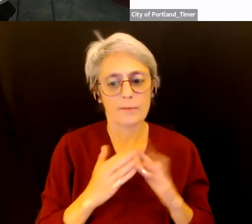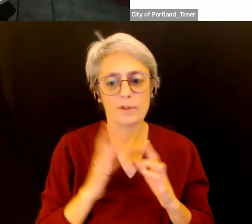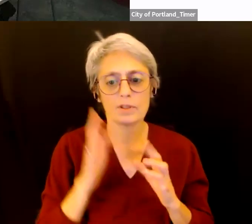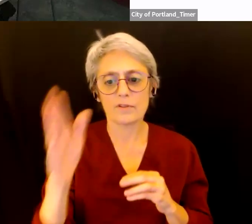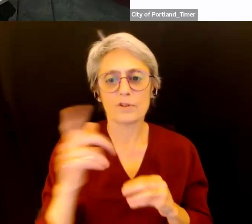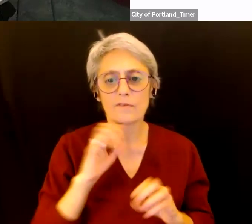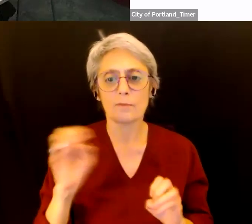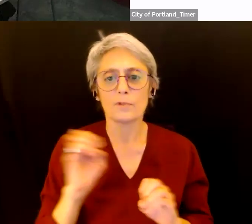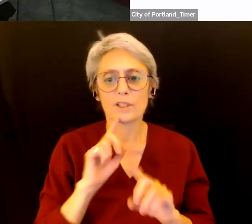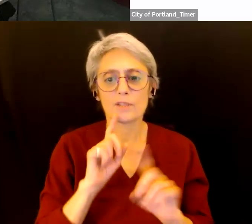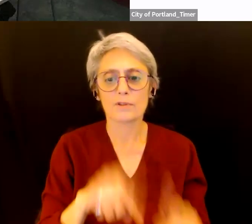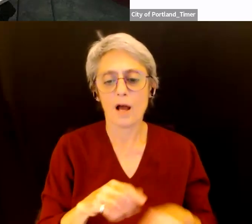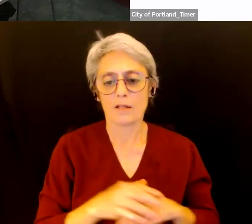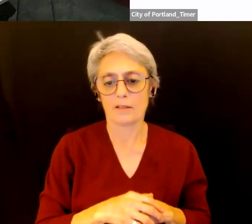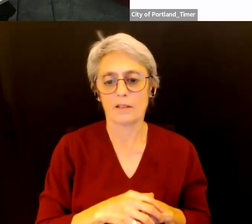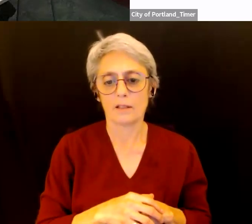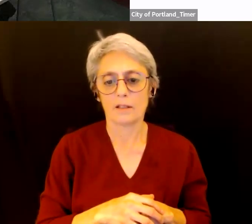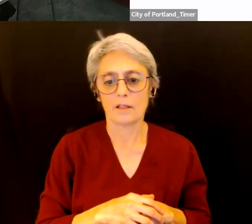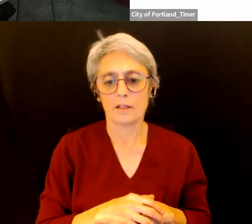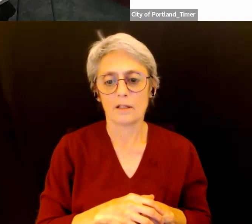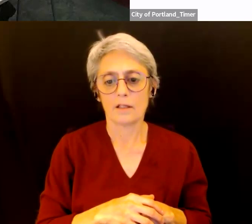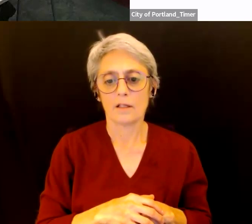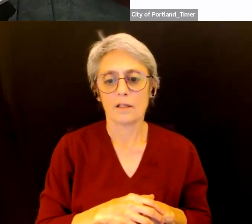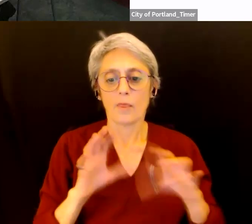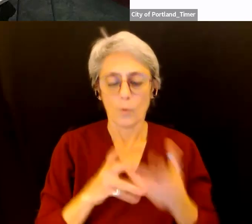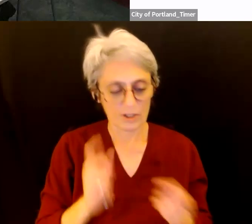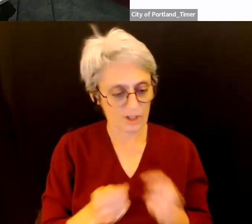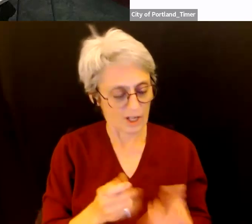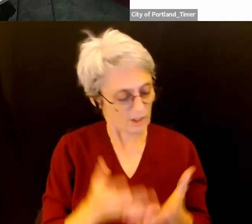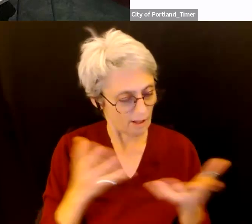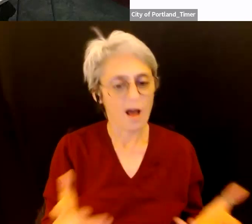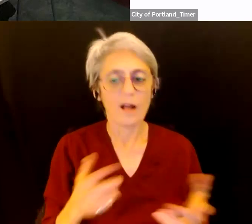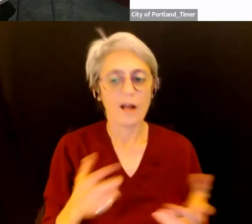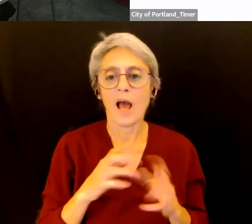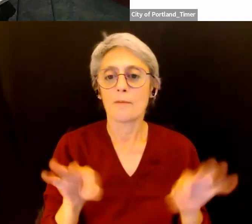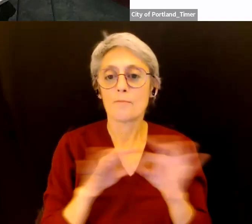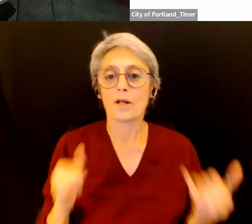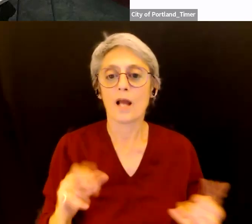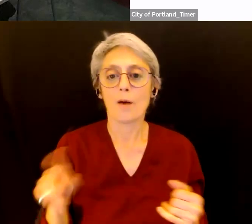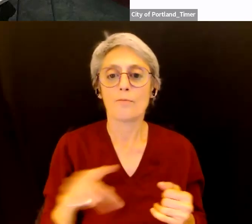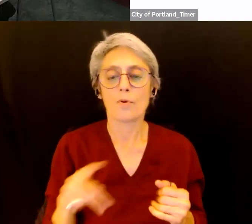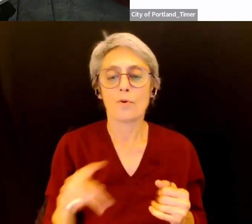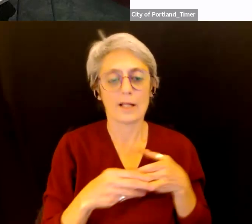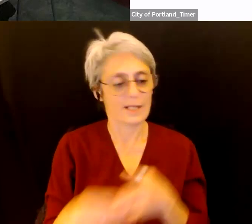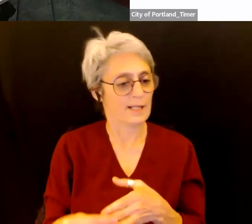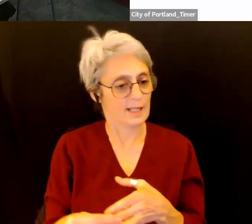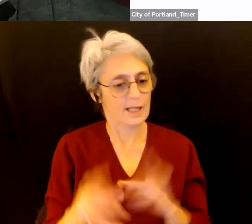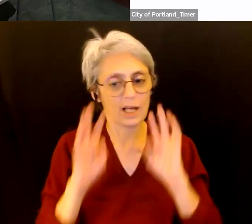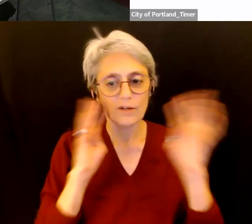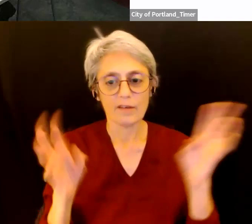As we navigate an ever-changing world, it is essential for Portland to remain at the forefront of an innovative emergency response strategies.